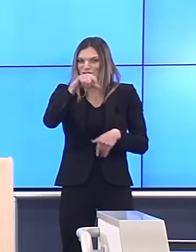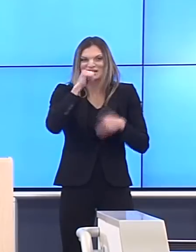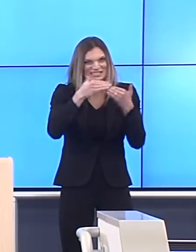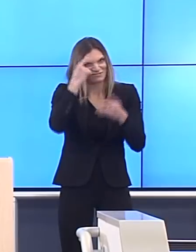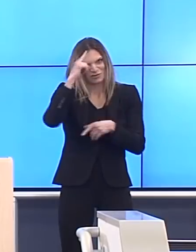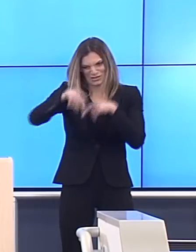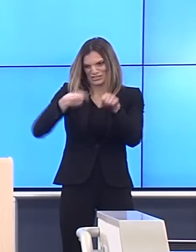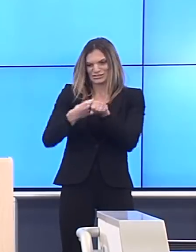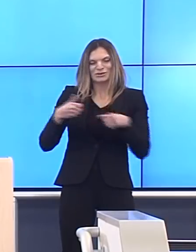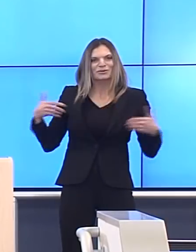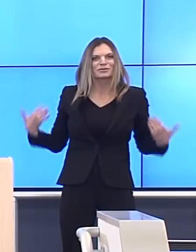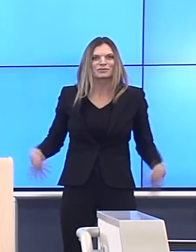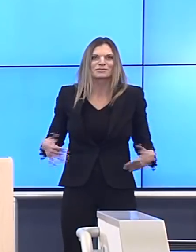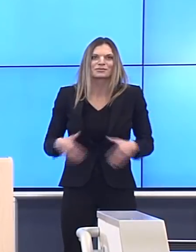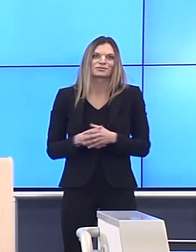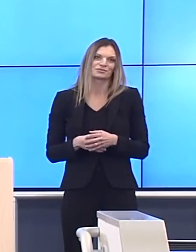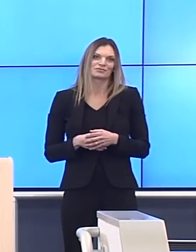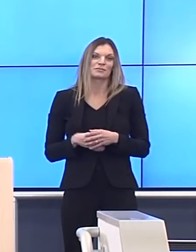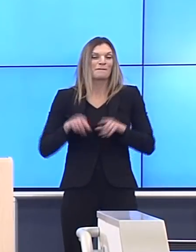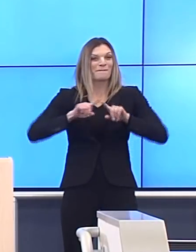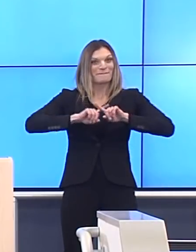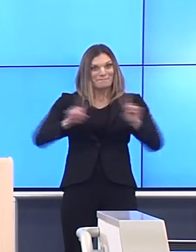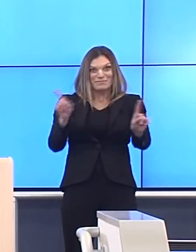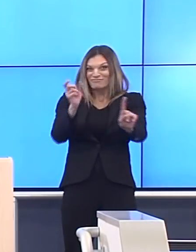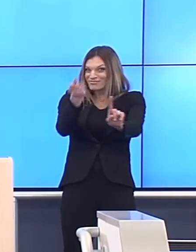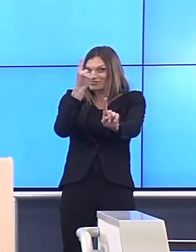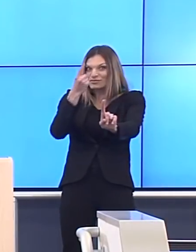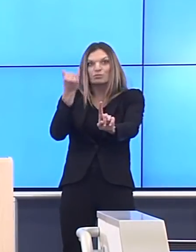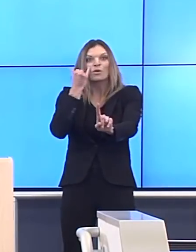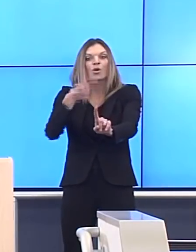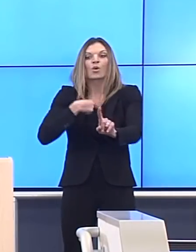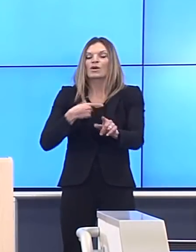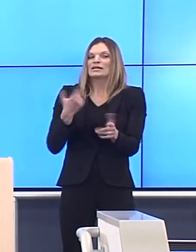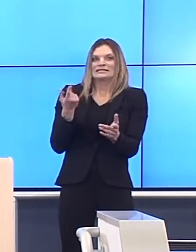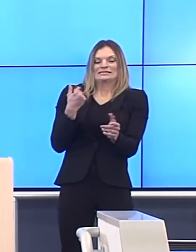INCREDIBLE SACRIFICES THIS YEAR. DOING THIS WILL ALSO